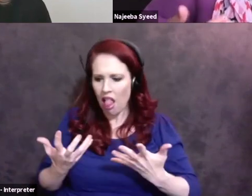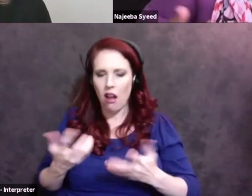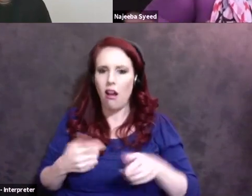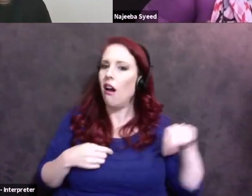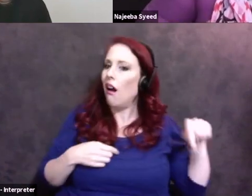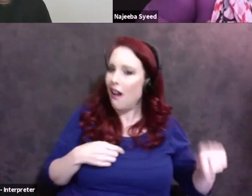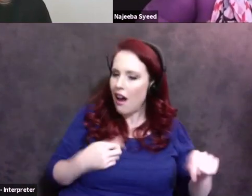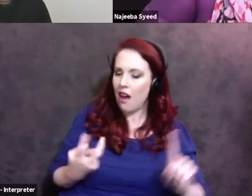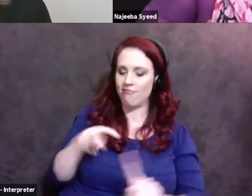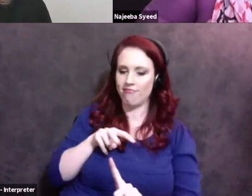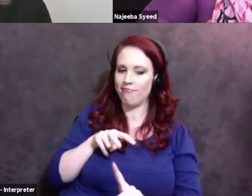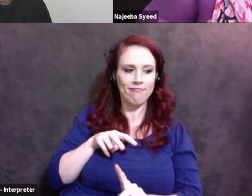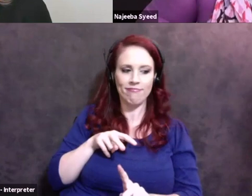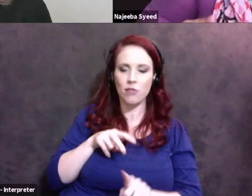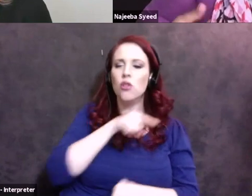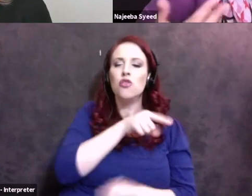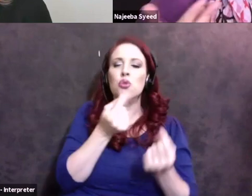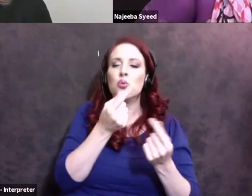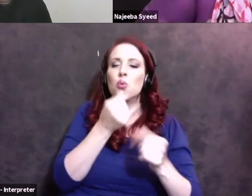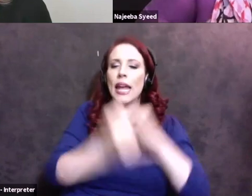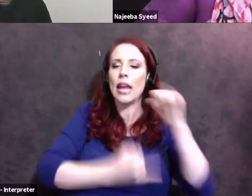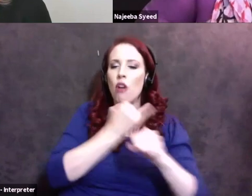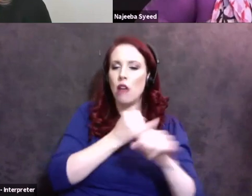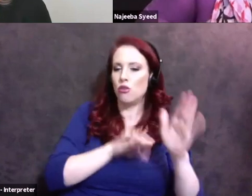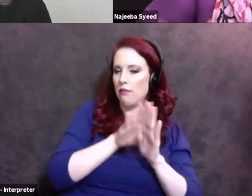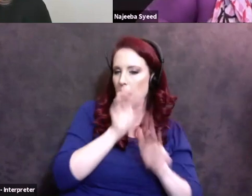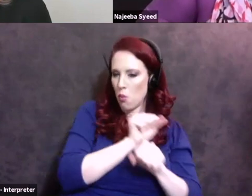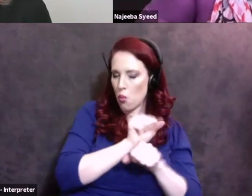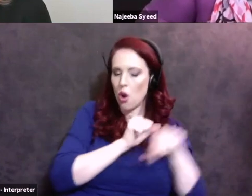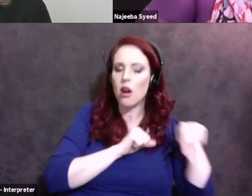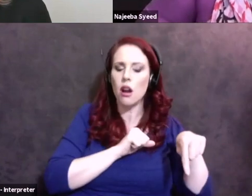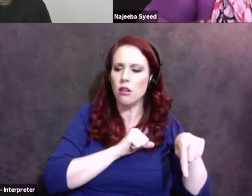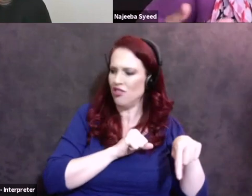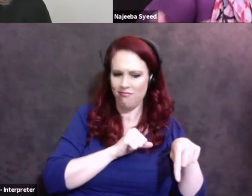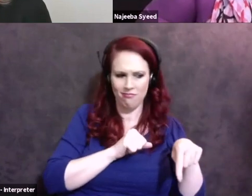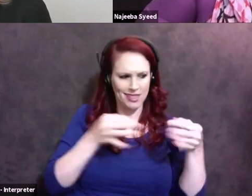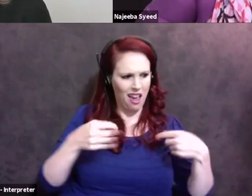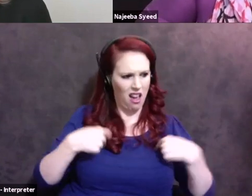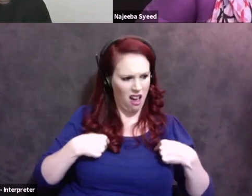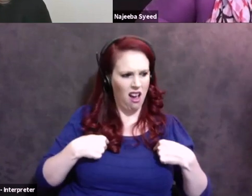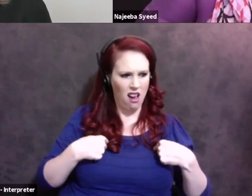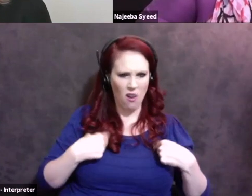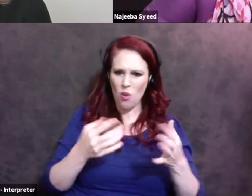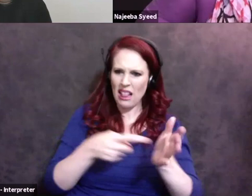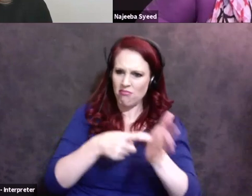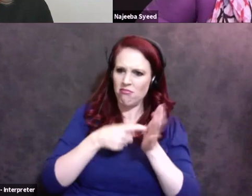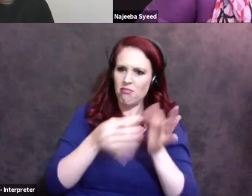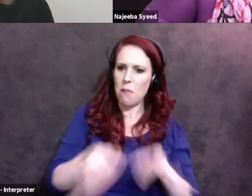she does international development work, and she decided to take it an asset and I think that has really been…